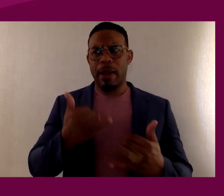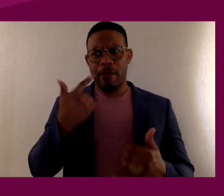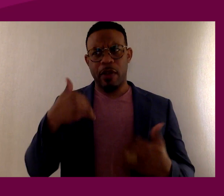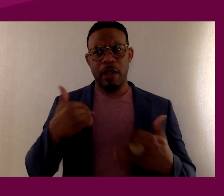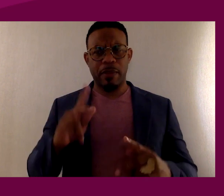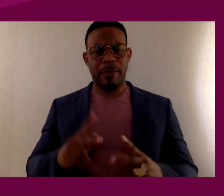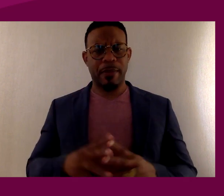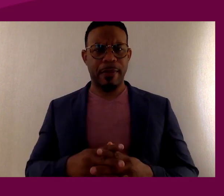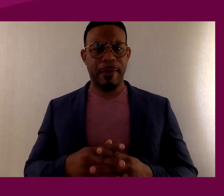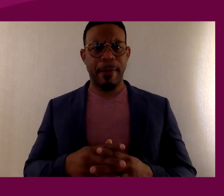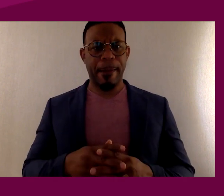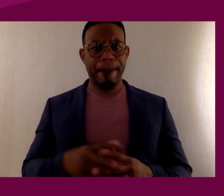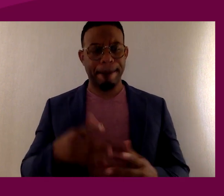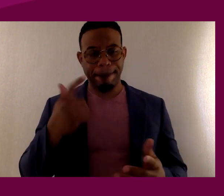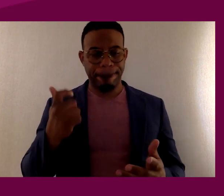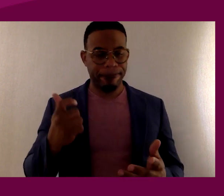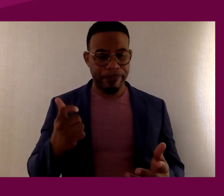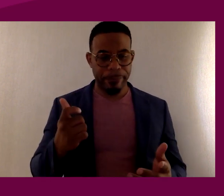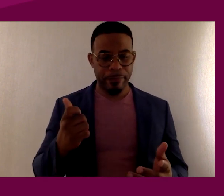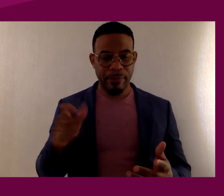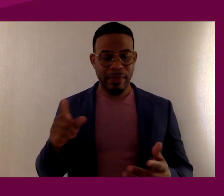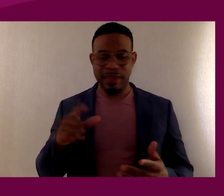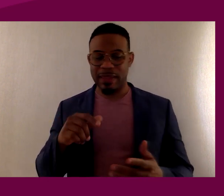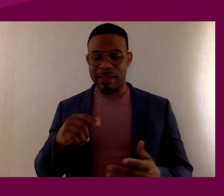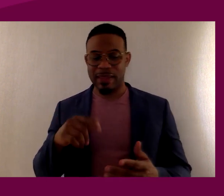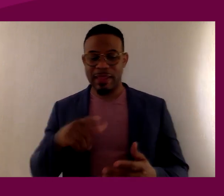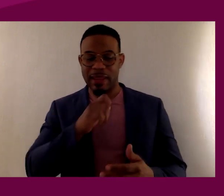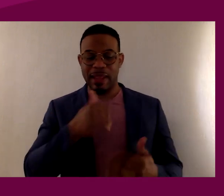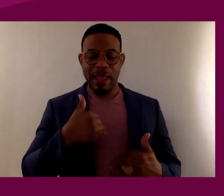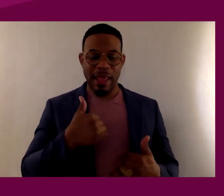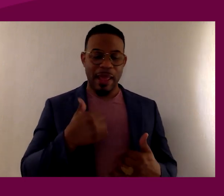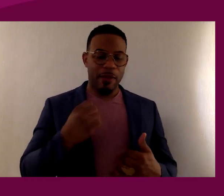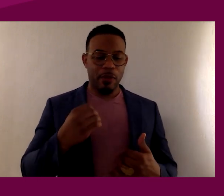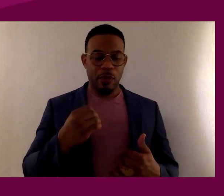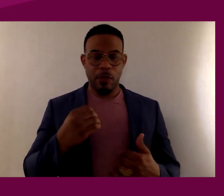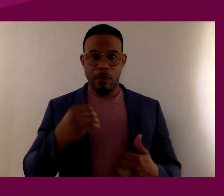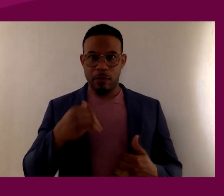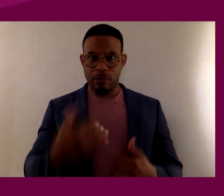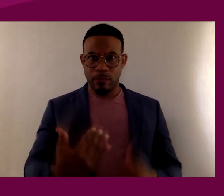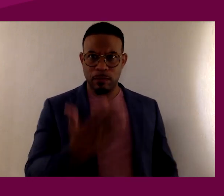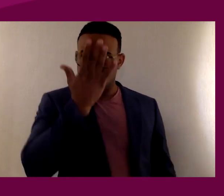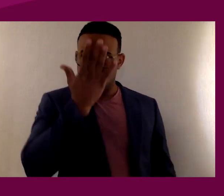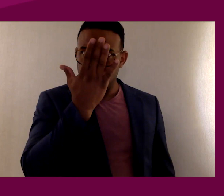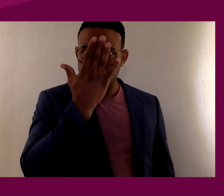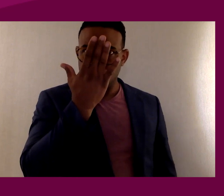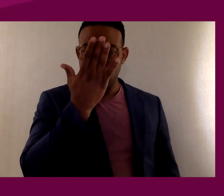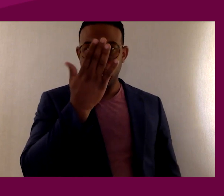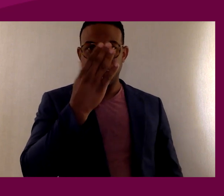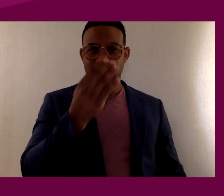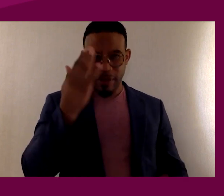for the young people. I think it's harder now for the young people because they didn't have it so in